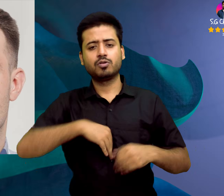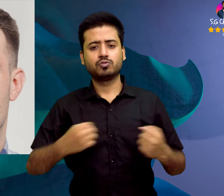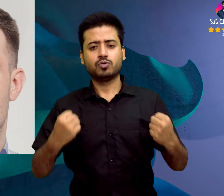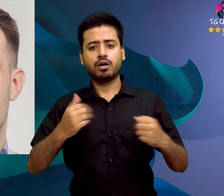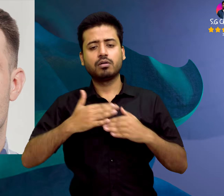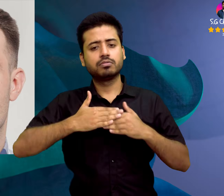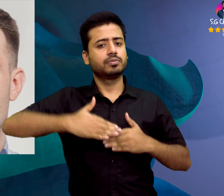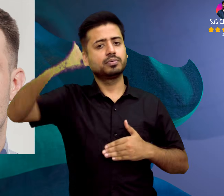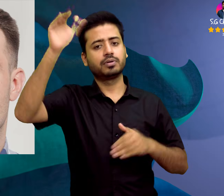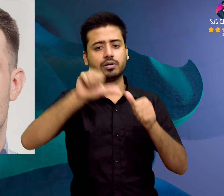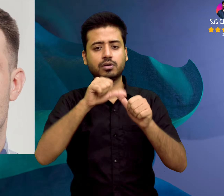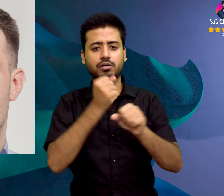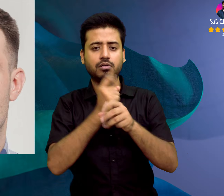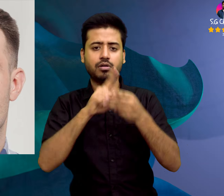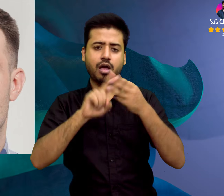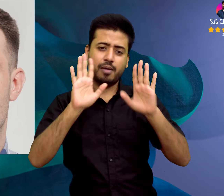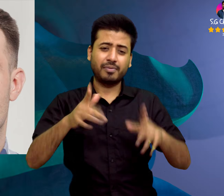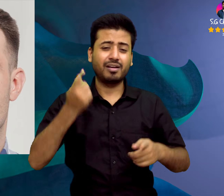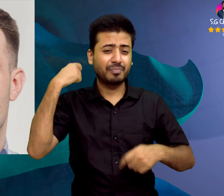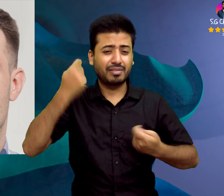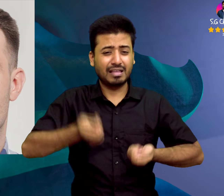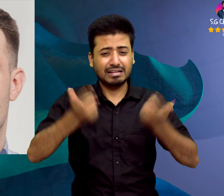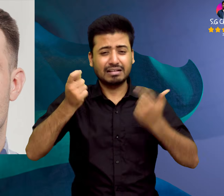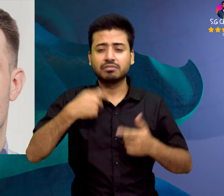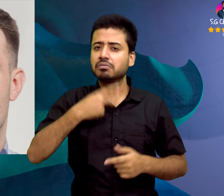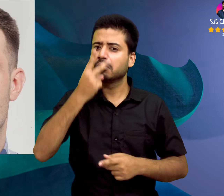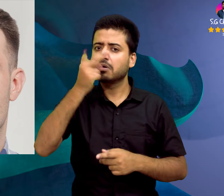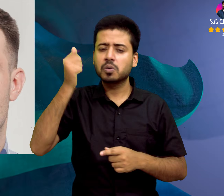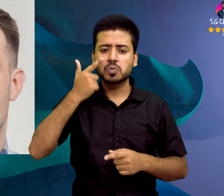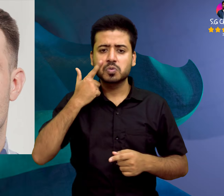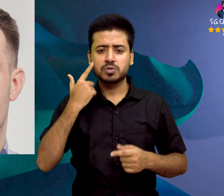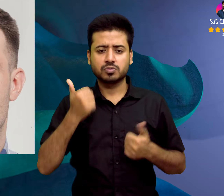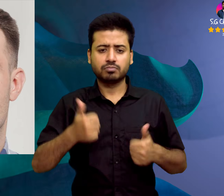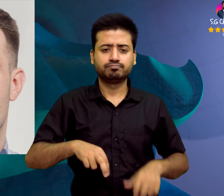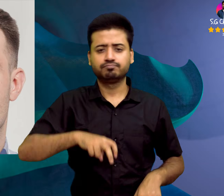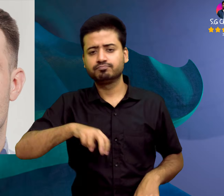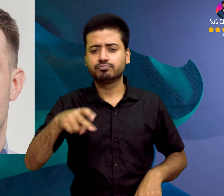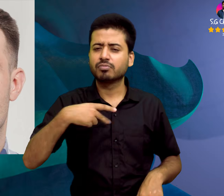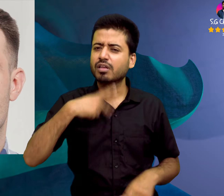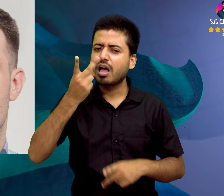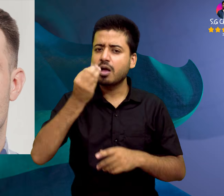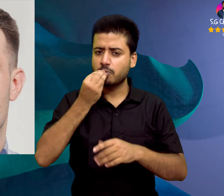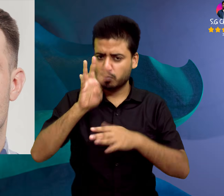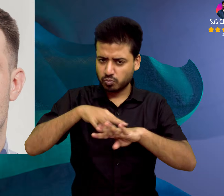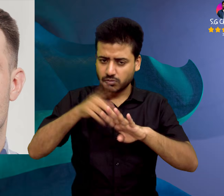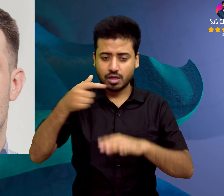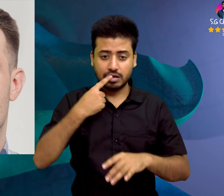the body for the day. Providing the body with exogenous nutrients, food at this time stabilizes